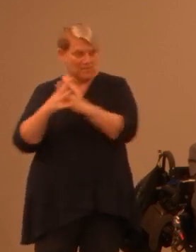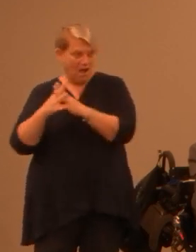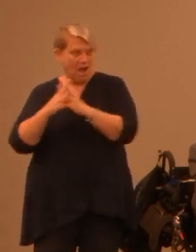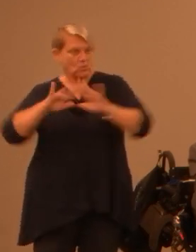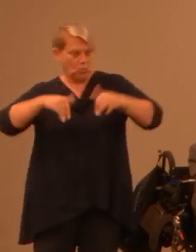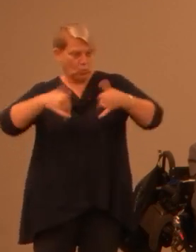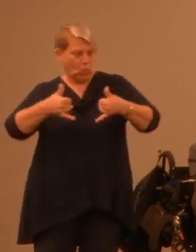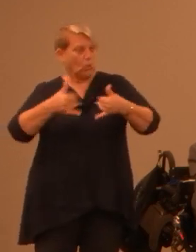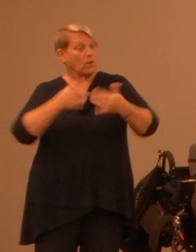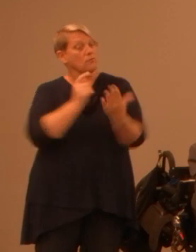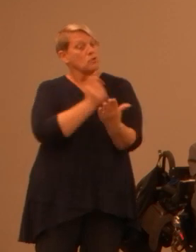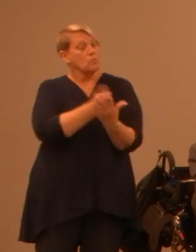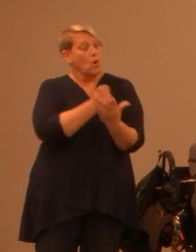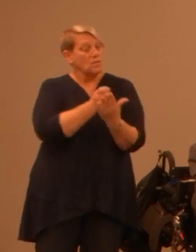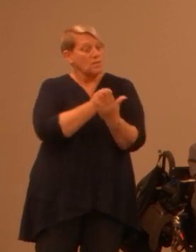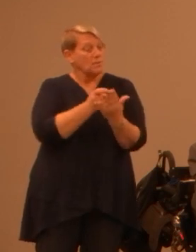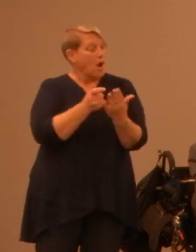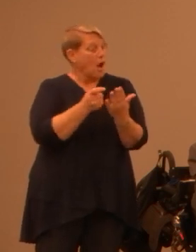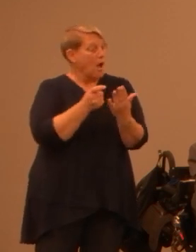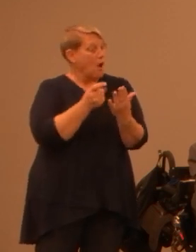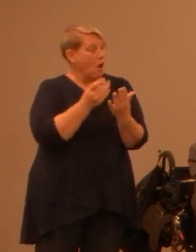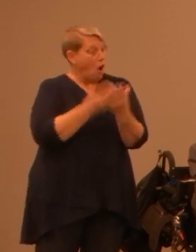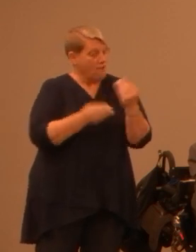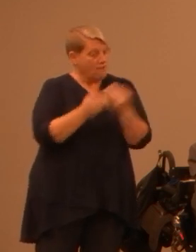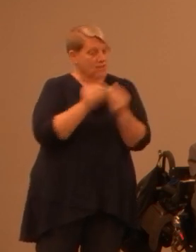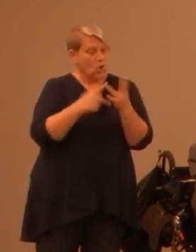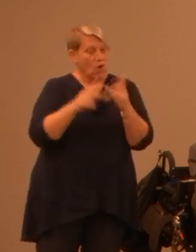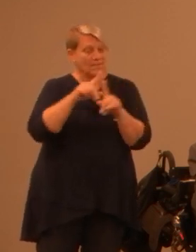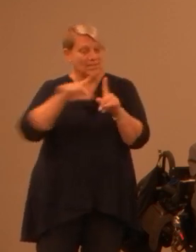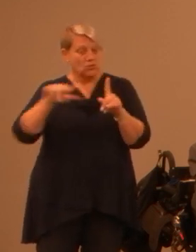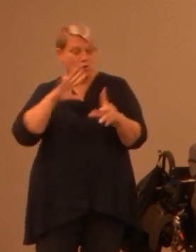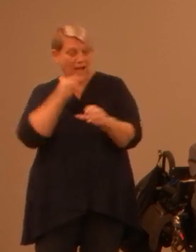sponsored by us at the Office of Digital Government, which is part of